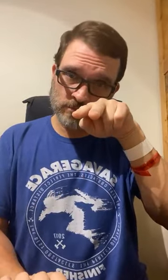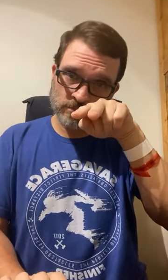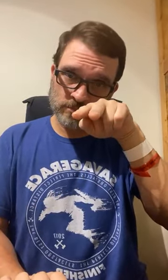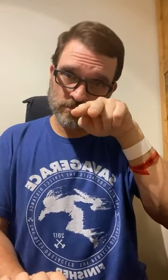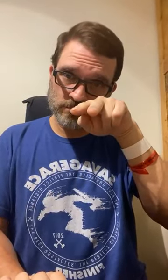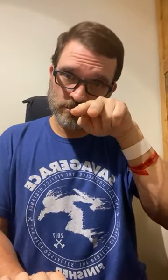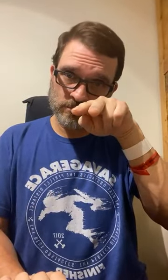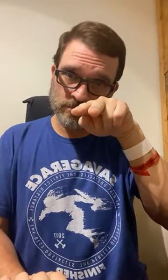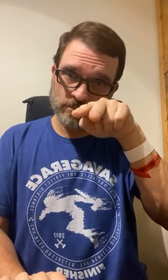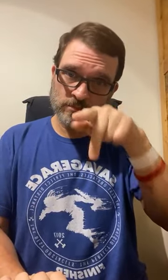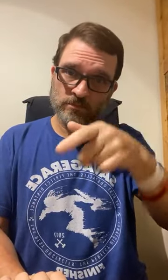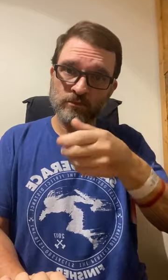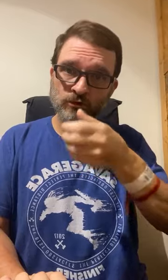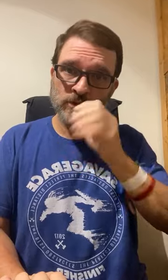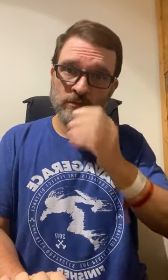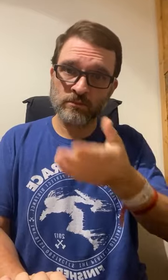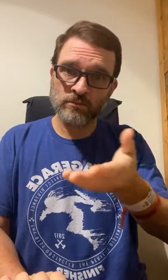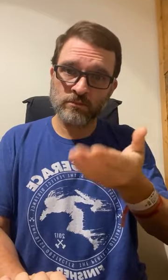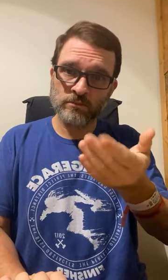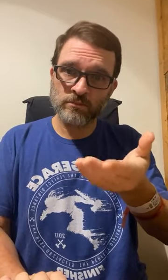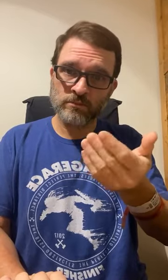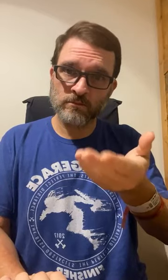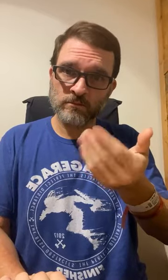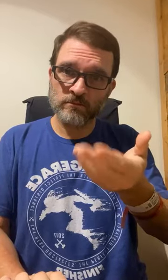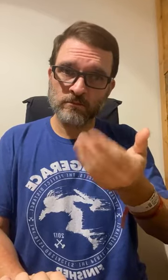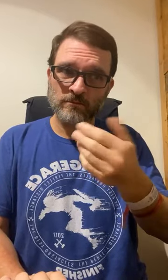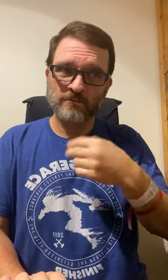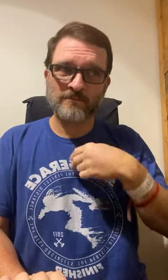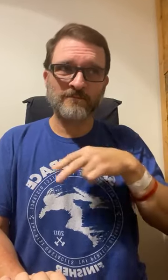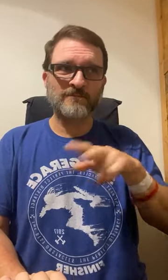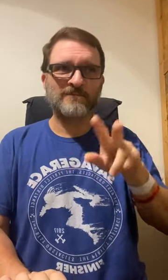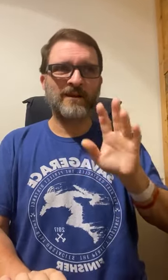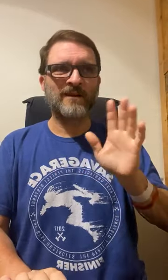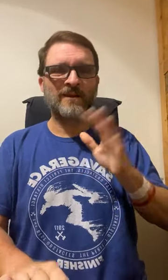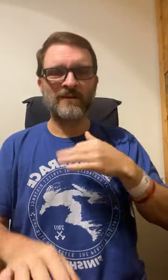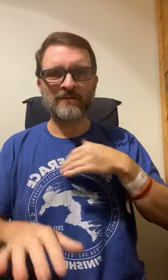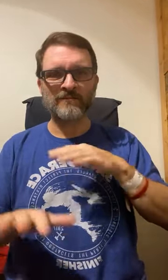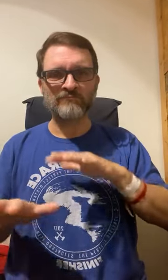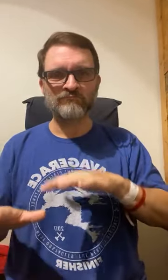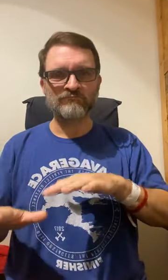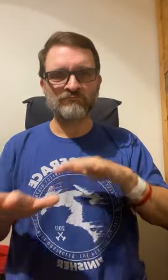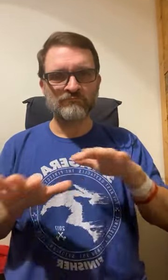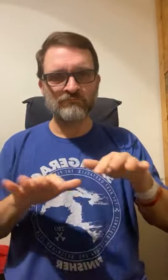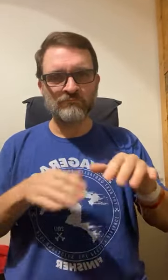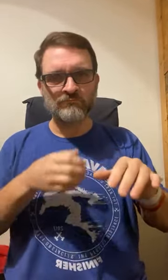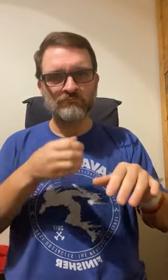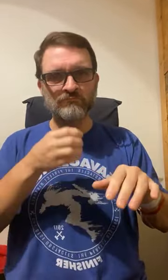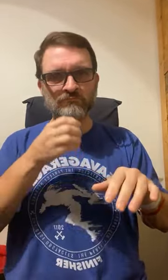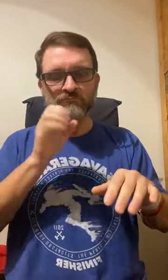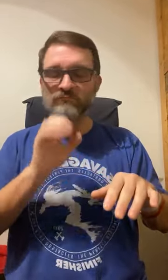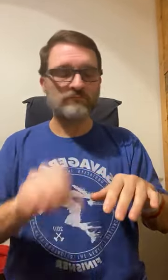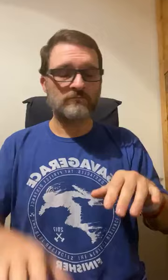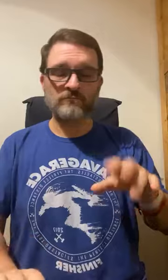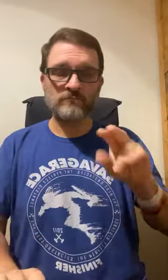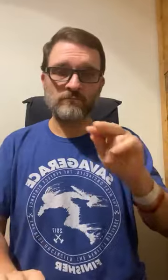But this time the nurse watched me closely like a hawk. Told me to drink, drink up! I told the nurse I wanted to take my time drinking it.